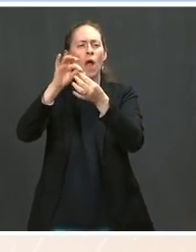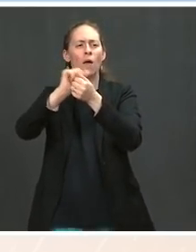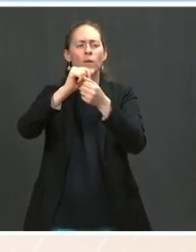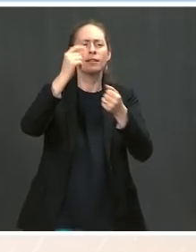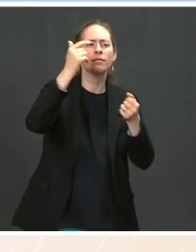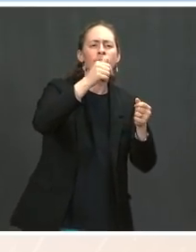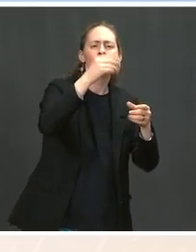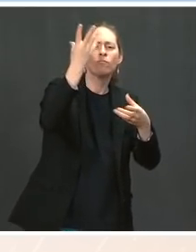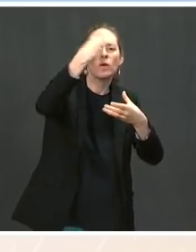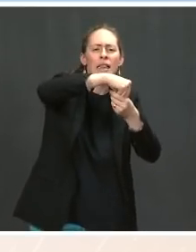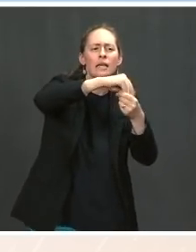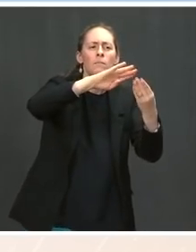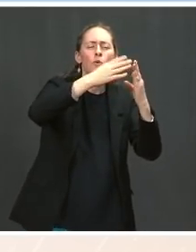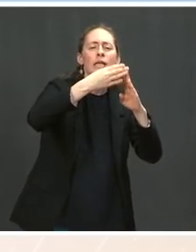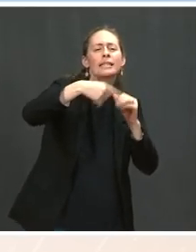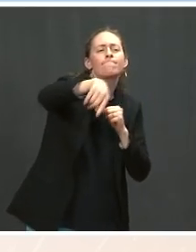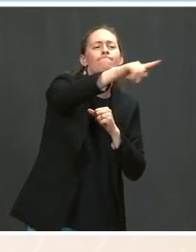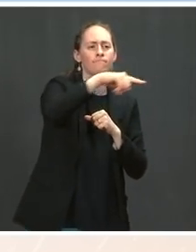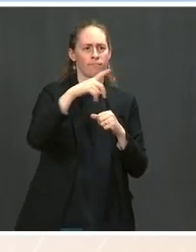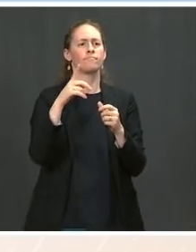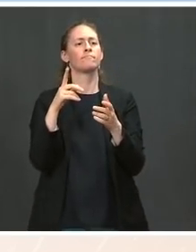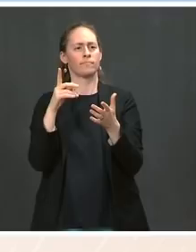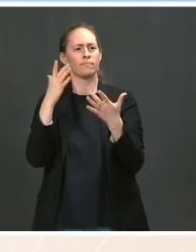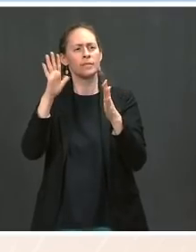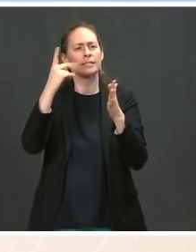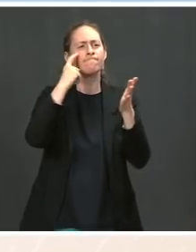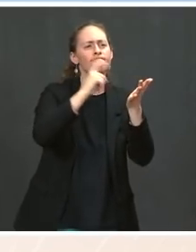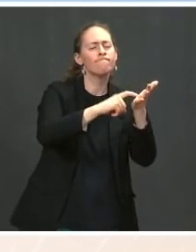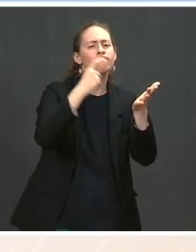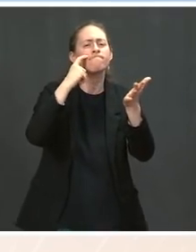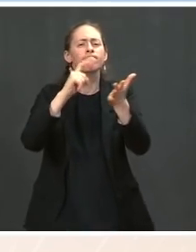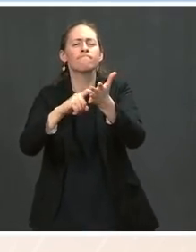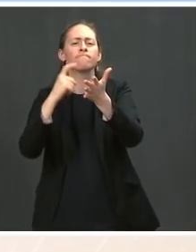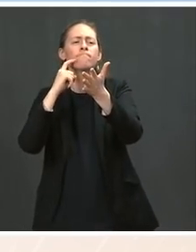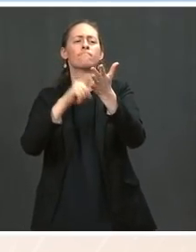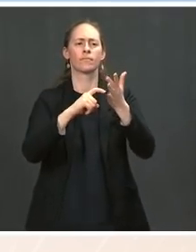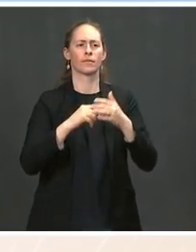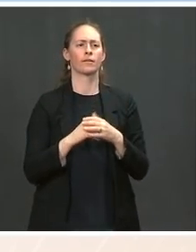al-Shabaab in Somalia, al Qaeda in the Arabian Peninsula, al-Nusra in Syria. It's changed.